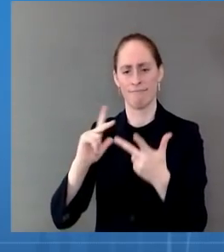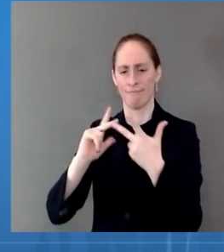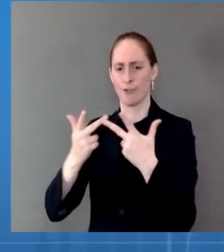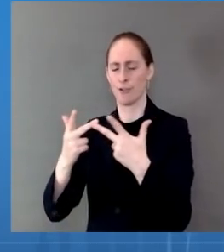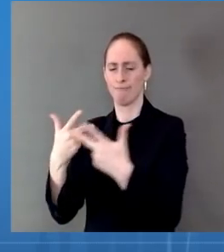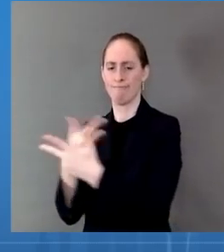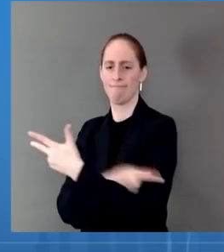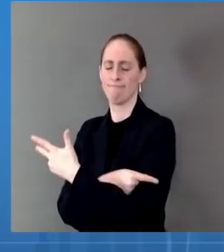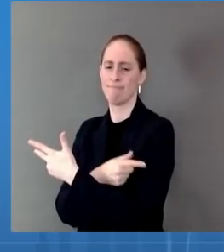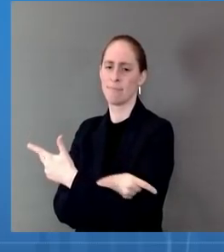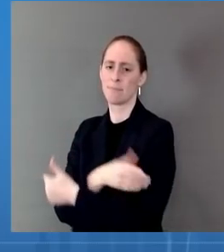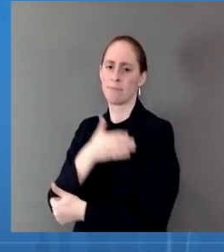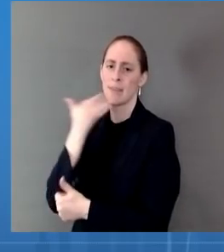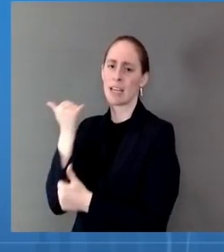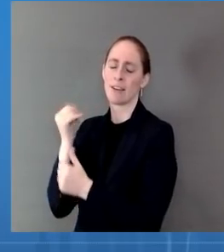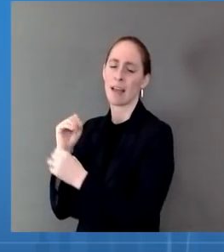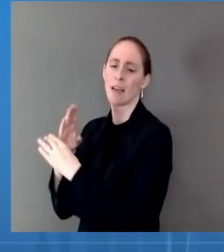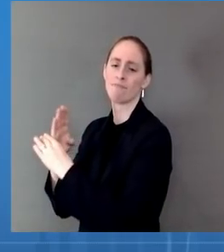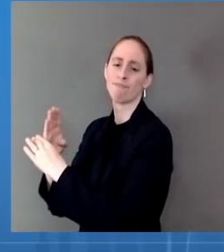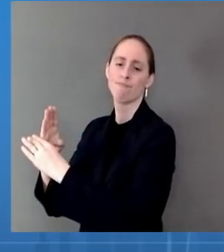at eighty thousand locations. Coast to coast.